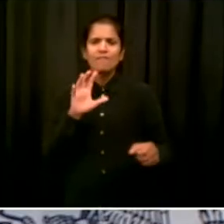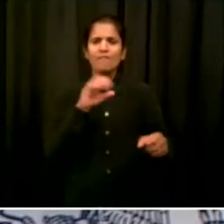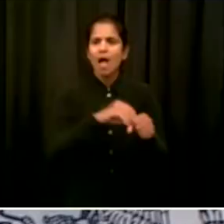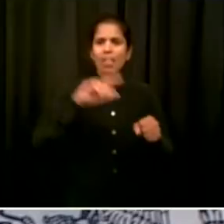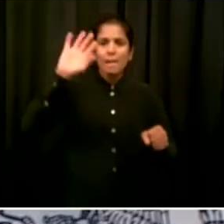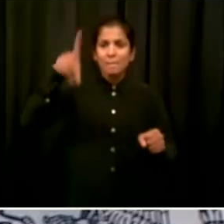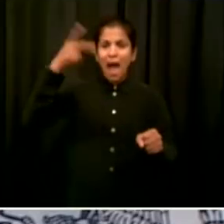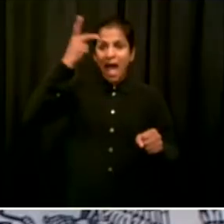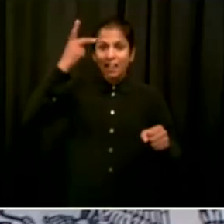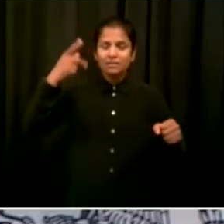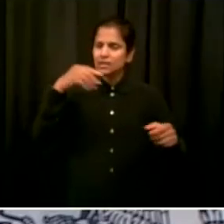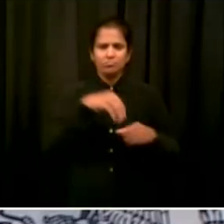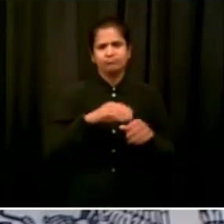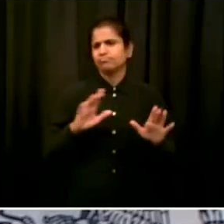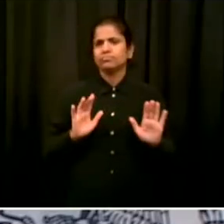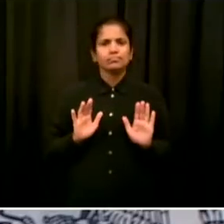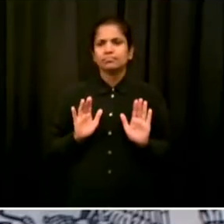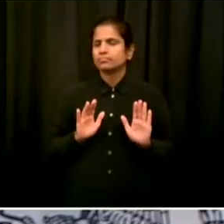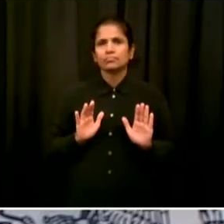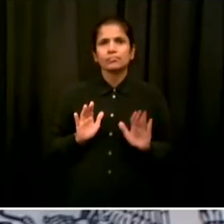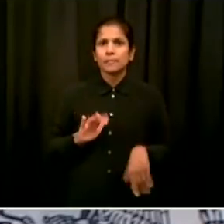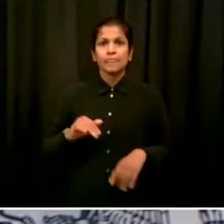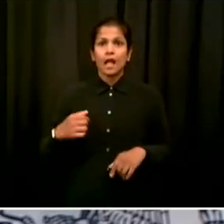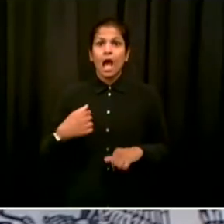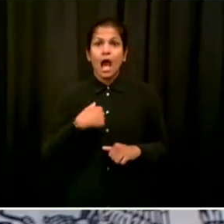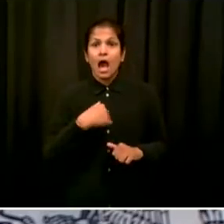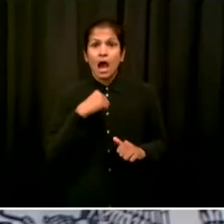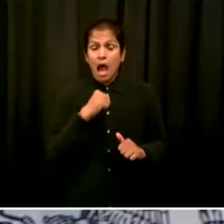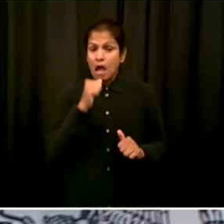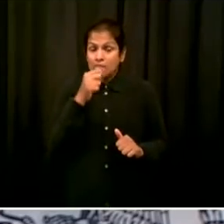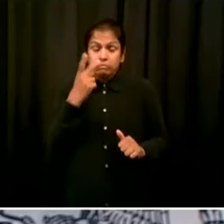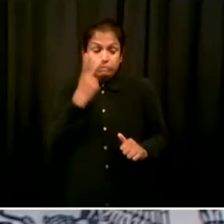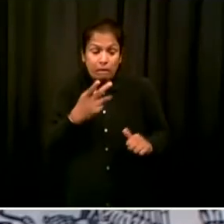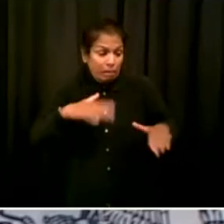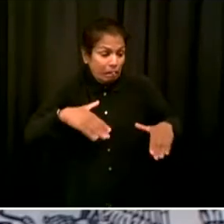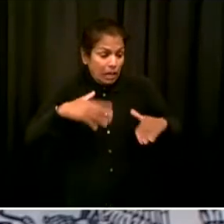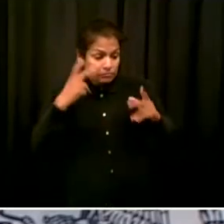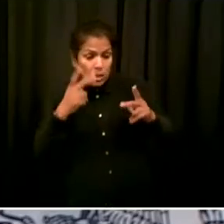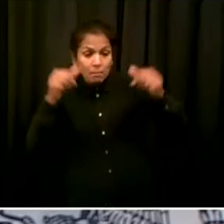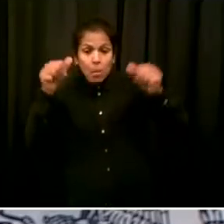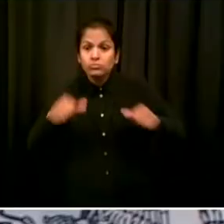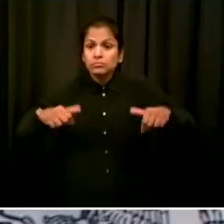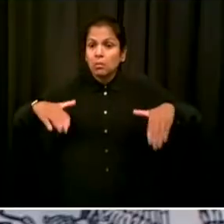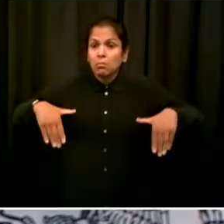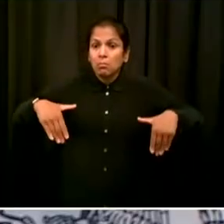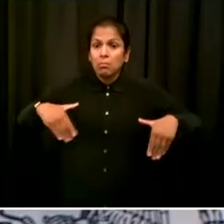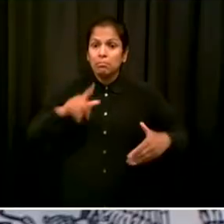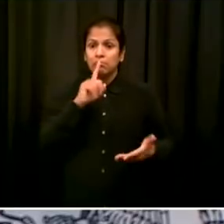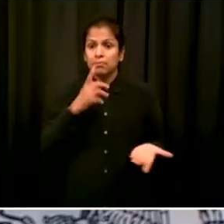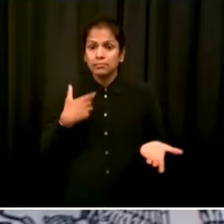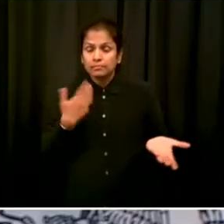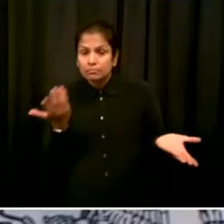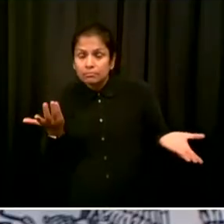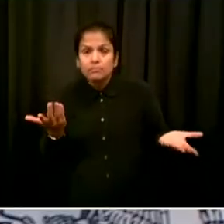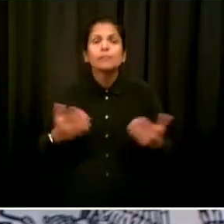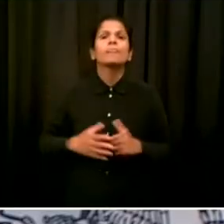OPLIITCS . I DO NOT KNOW WHAT WAS DO. NE I DO NOT KNOW WHAT WAS RE- TWEETED. I WOULD NEED TO